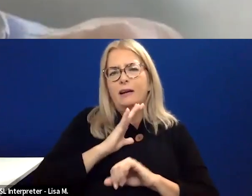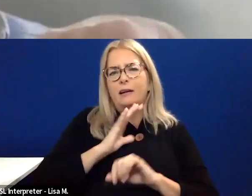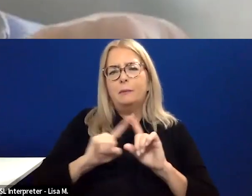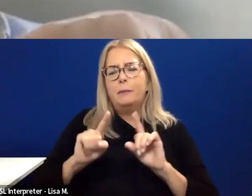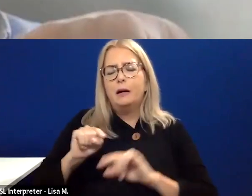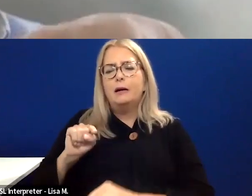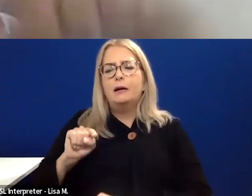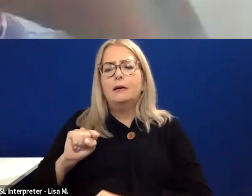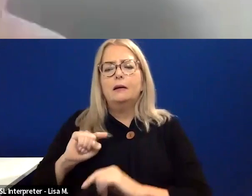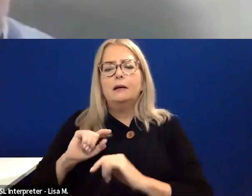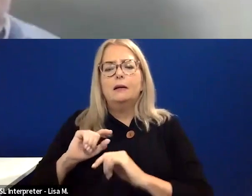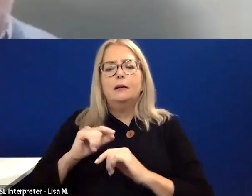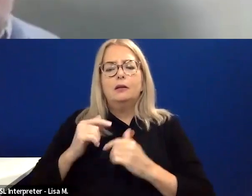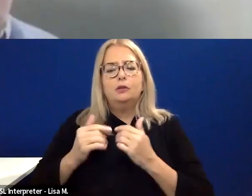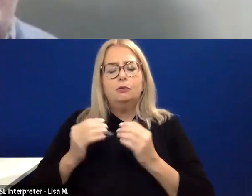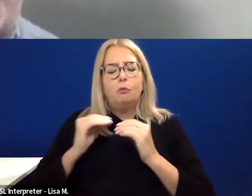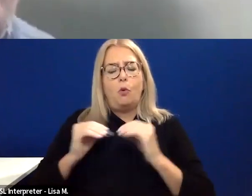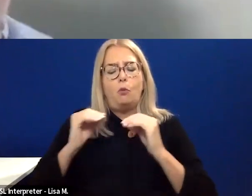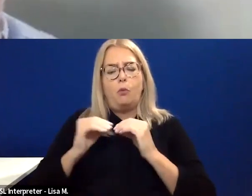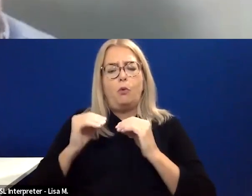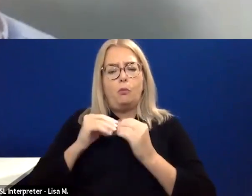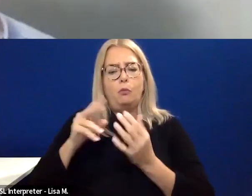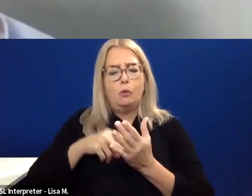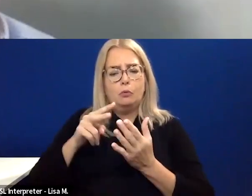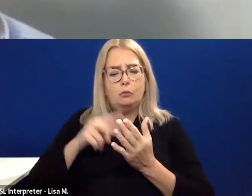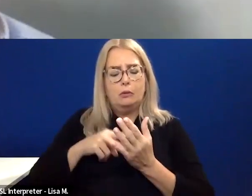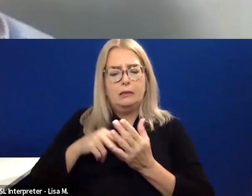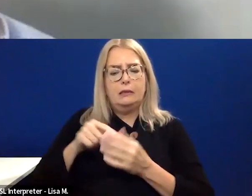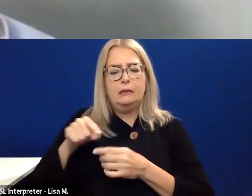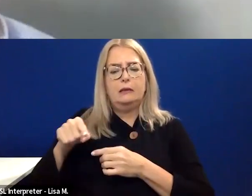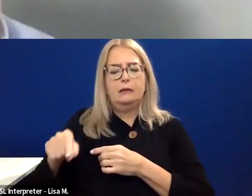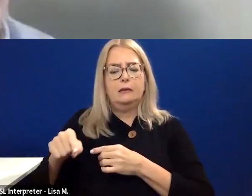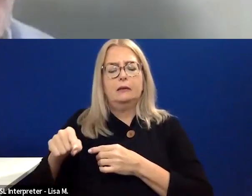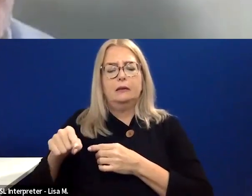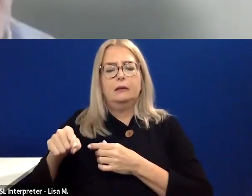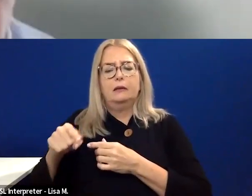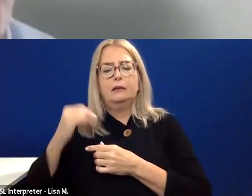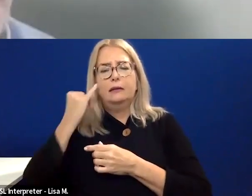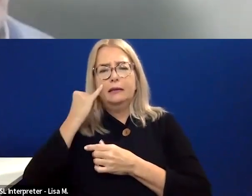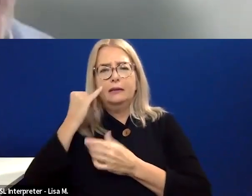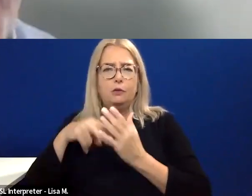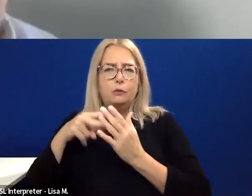to do is dependent upon what it is you're reading right so if you're reading an argument you've got